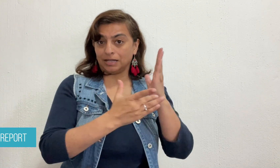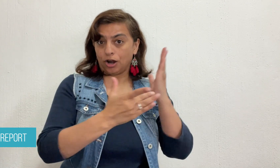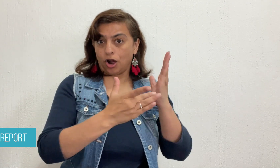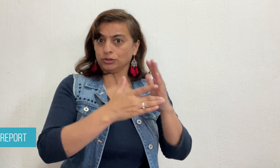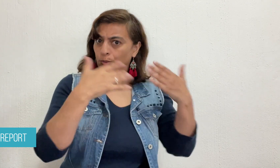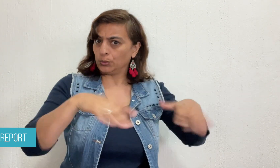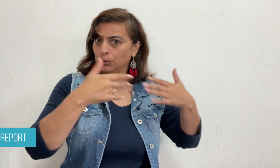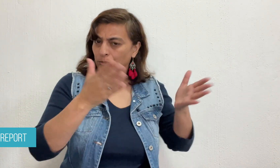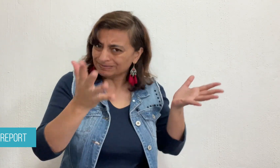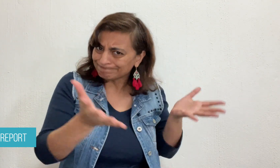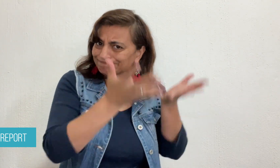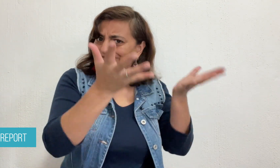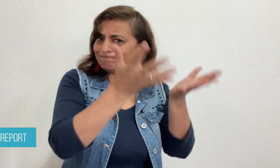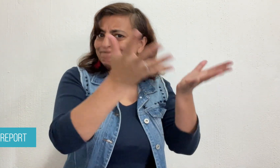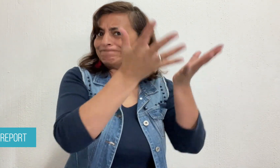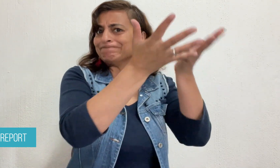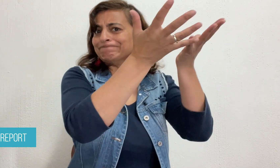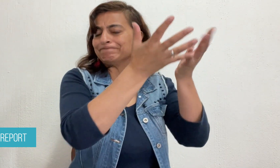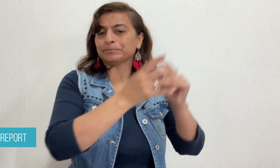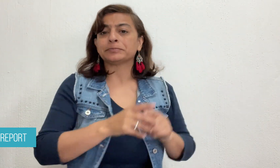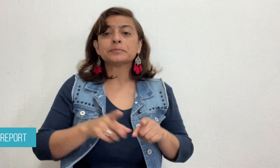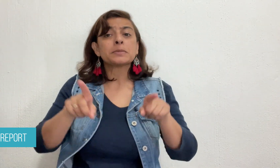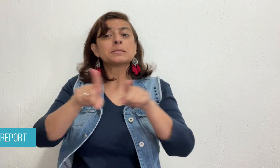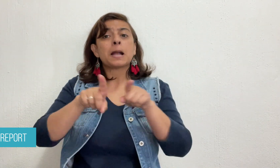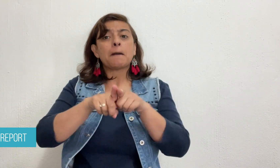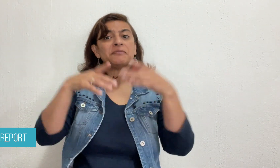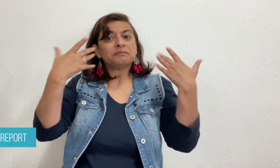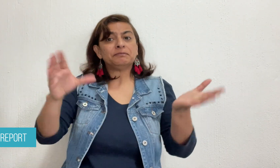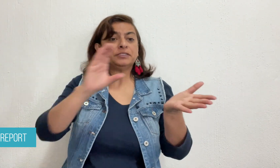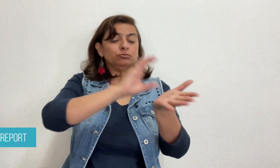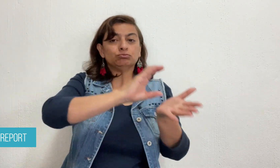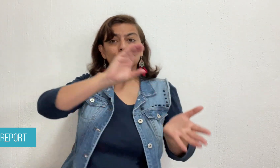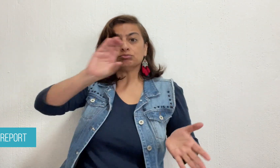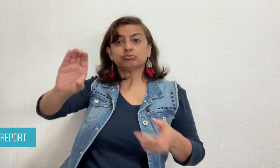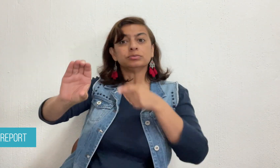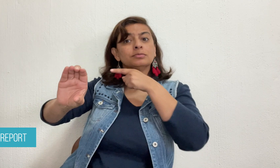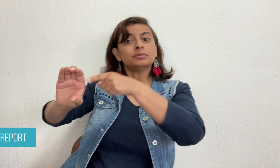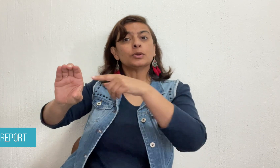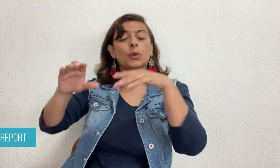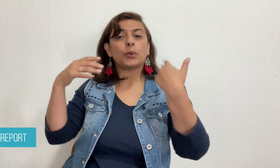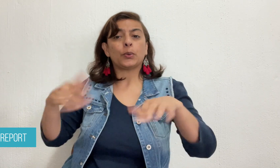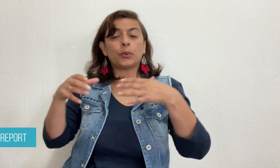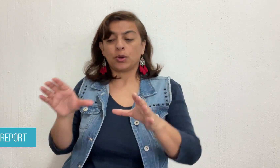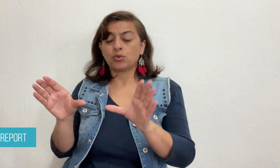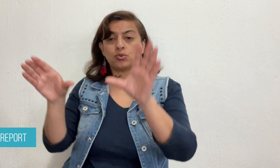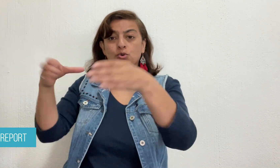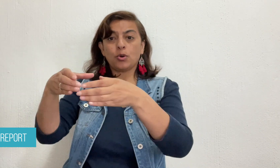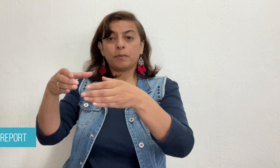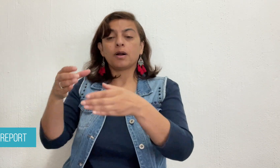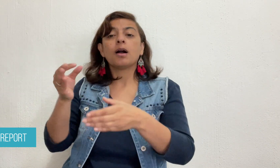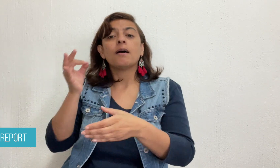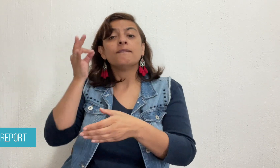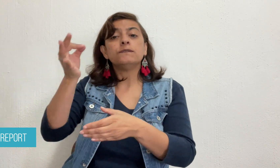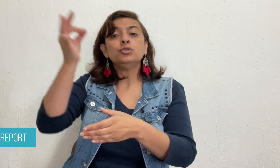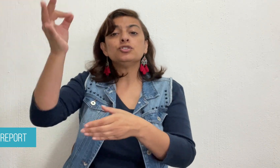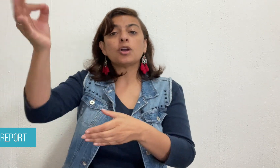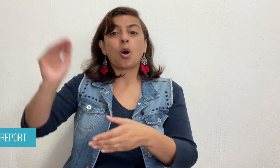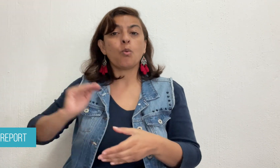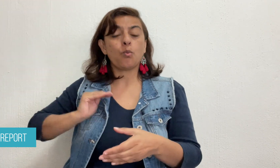They also donated to a group called Future Women,